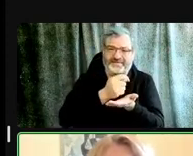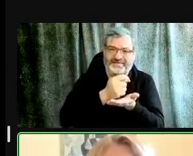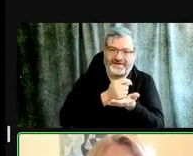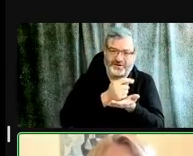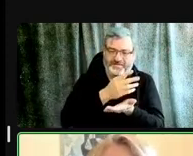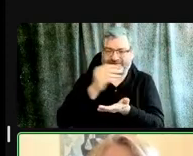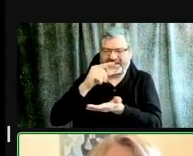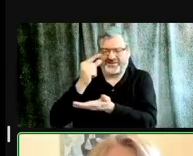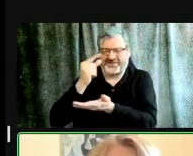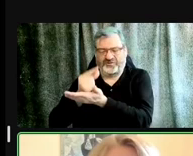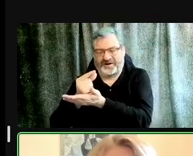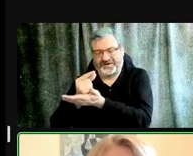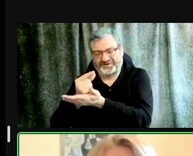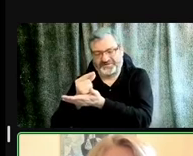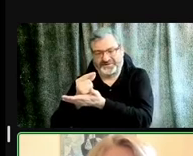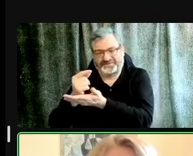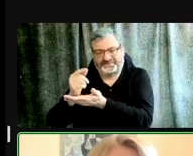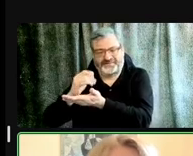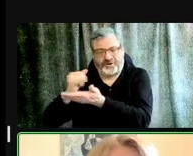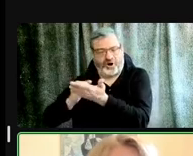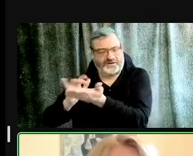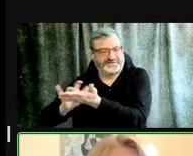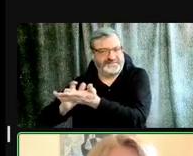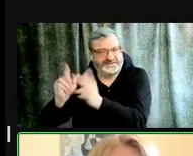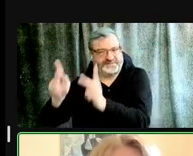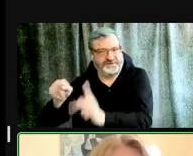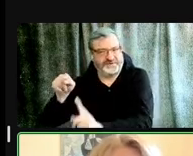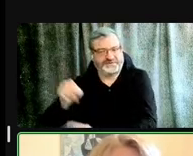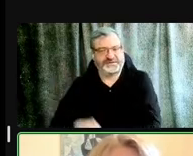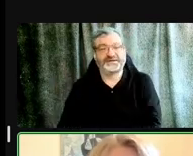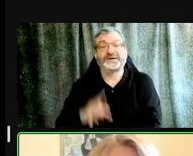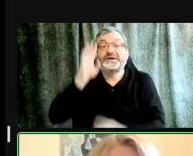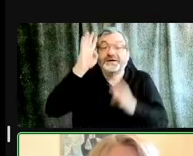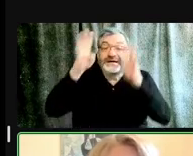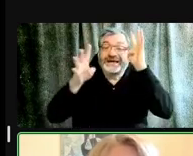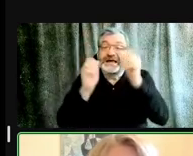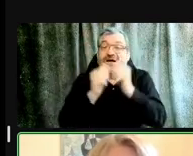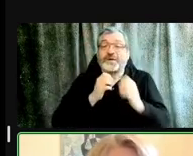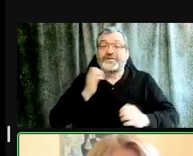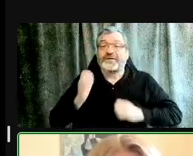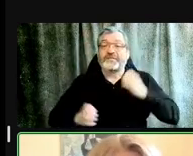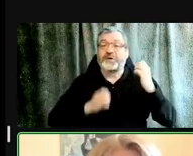and we came up with a list of emotions that we thought people would be interested